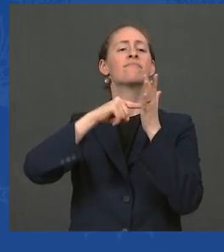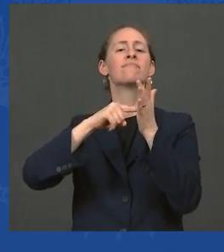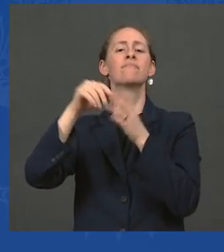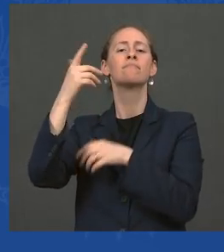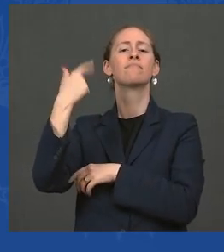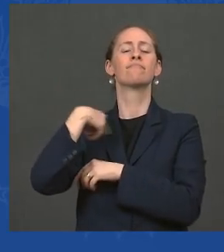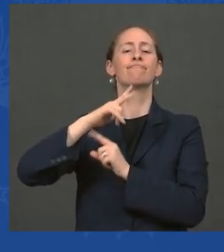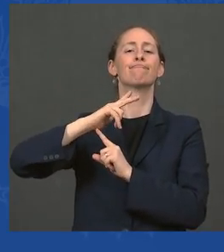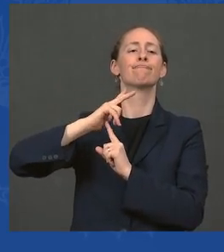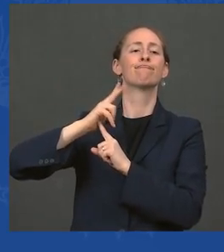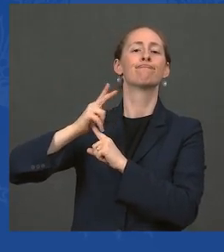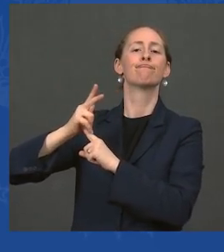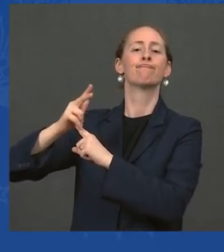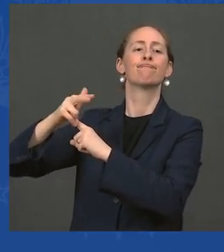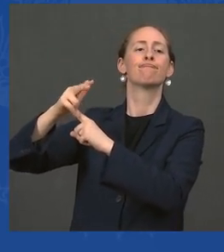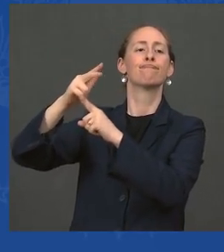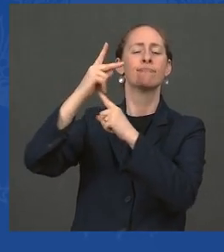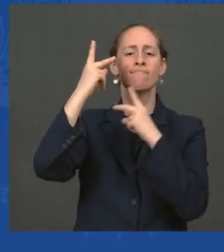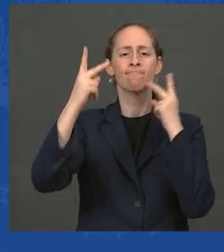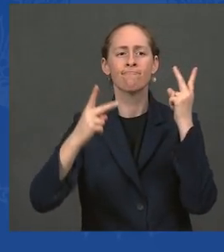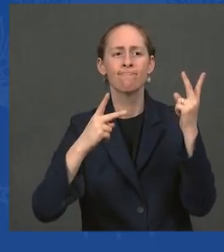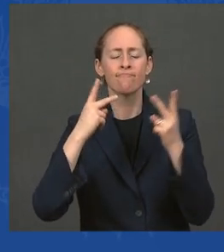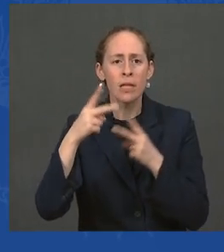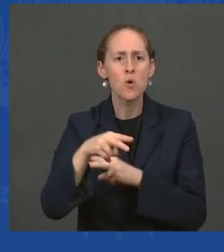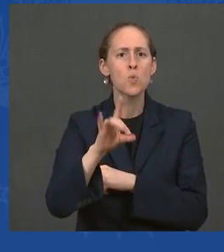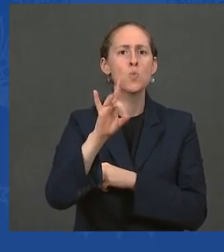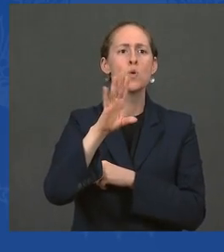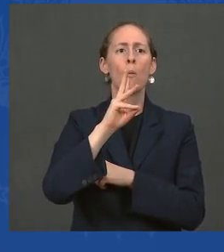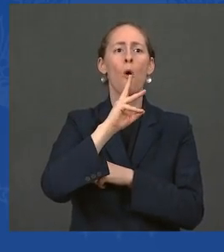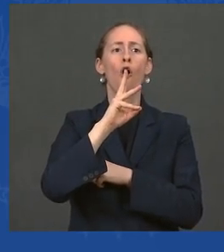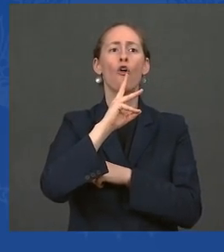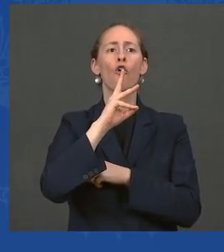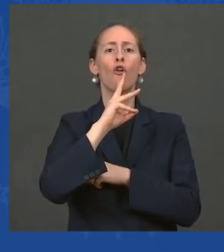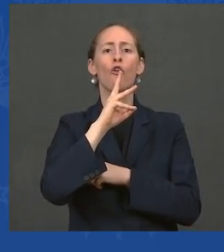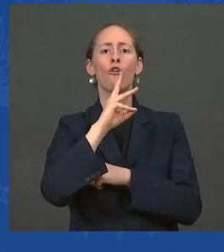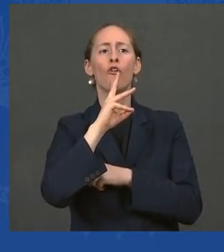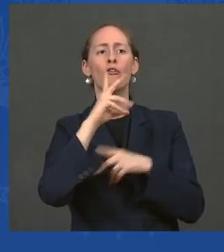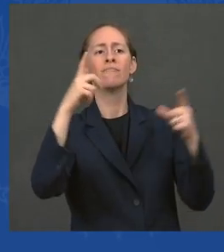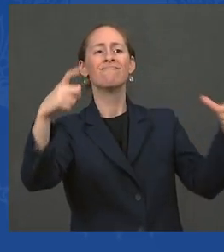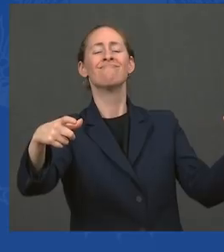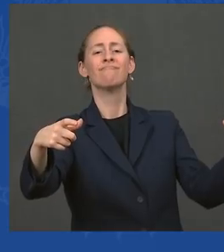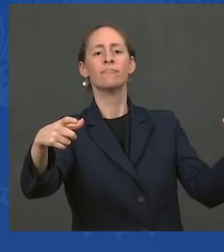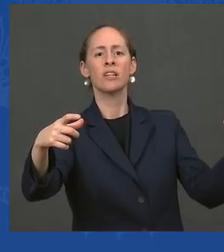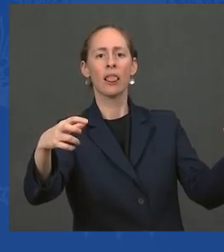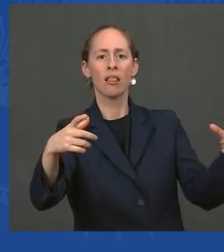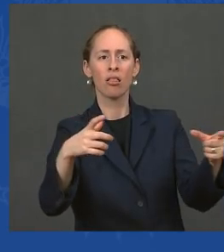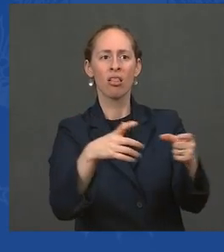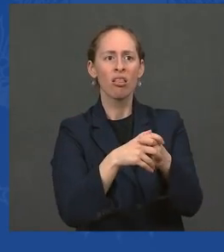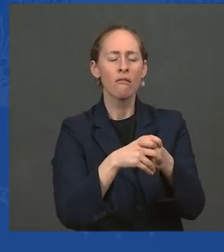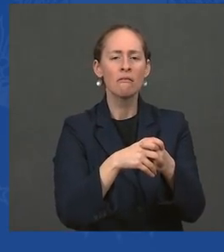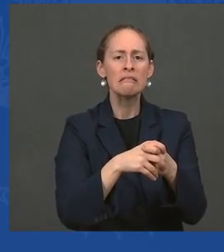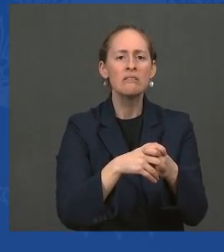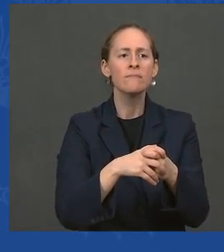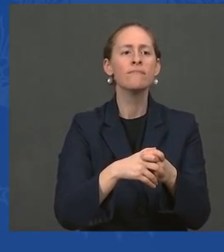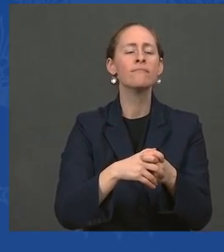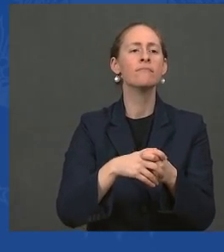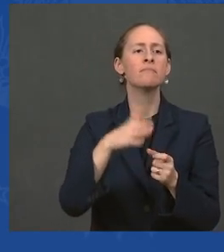See reservoirs that are down 60, 80 feet. Concern about the Colorado River, whether or not we're going to be able to keep things moving.